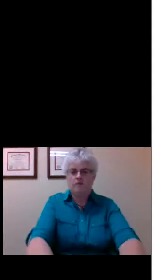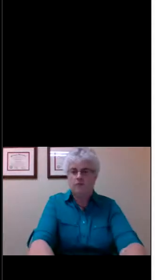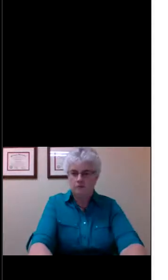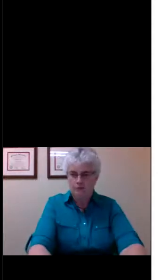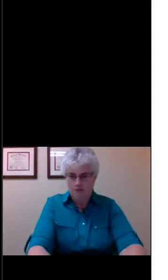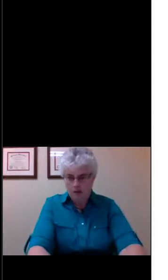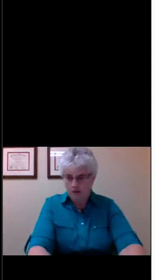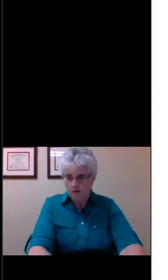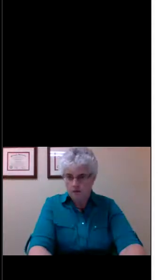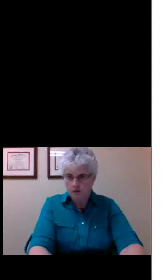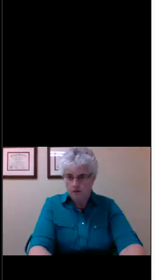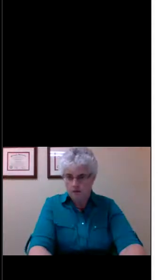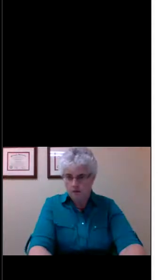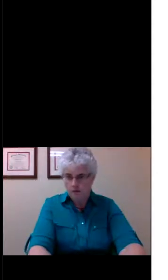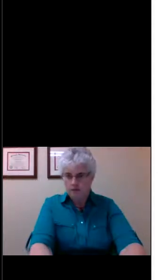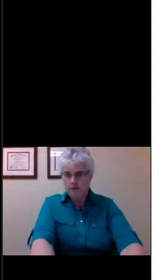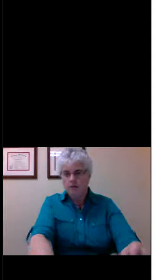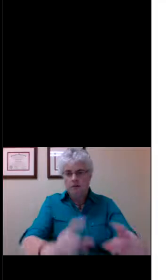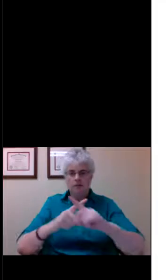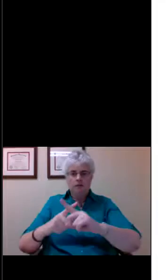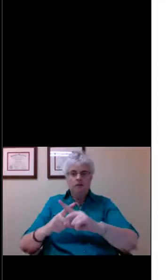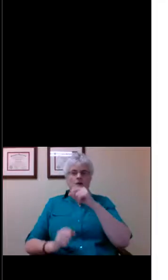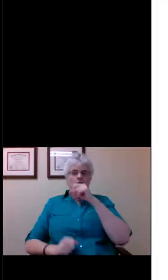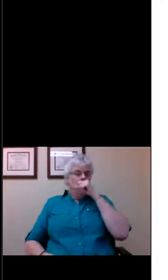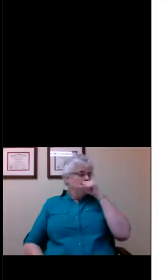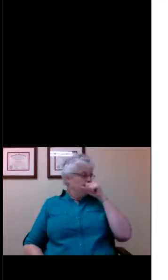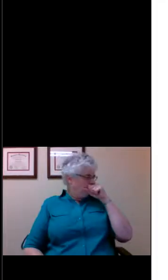this is a good time for me to remind people that there is a real-time